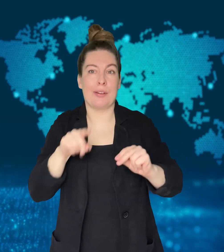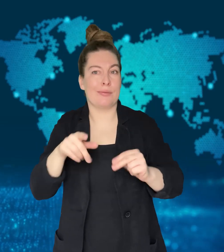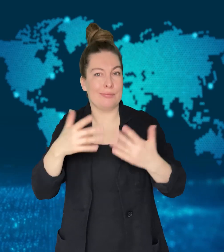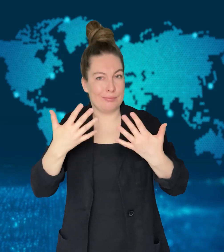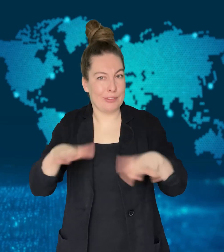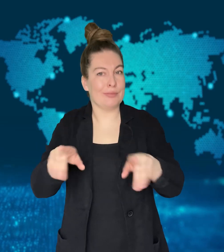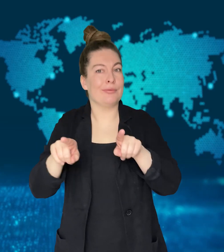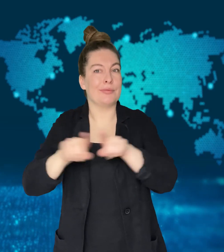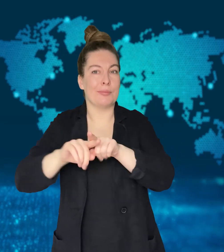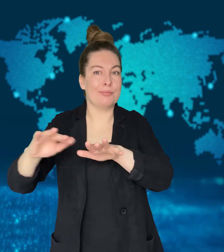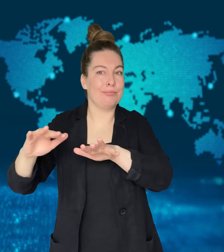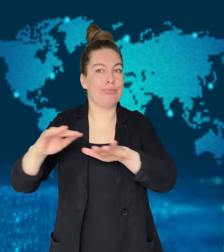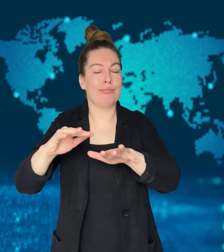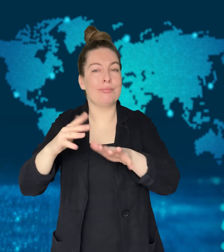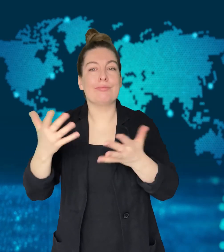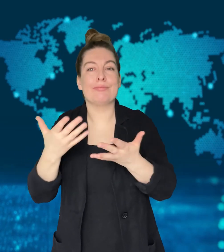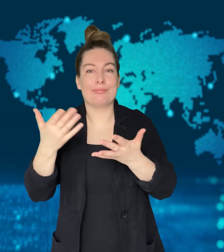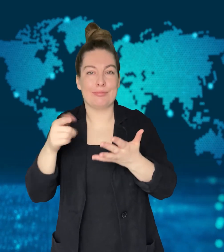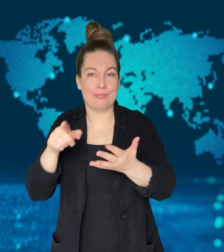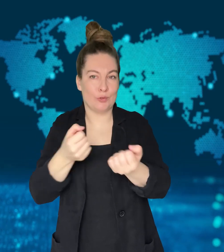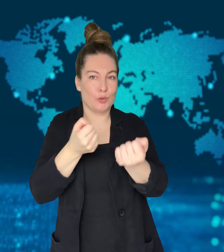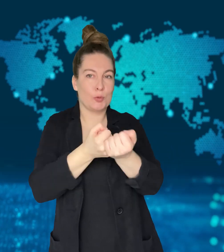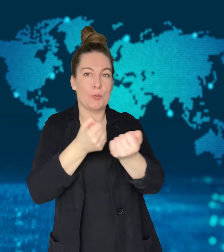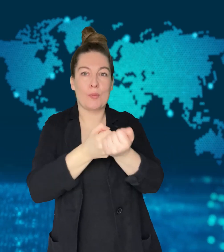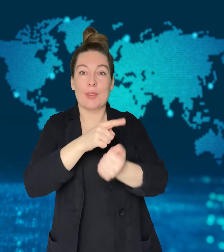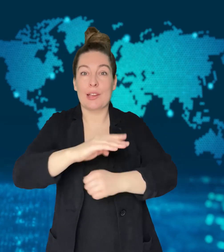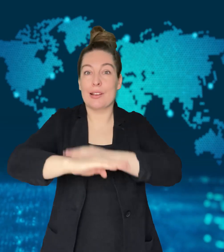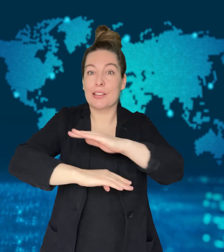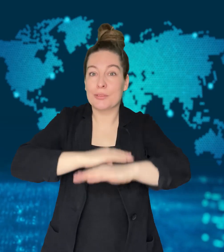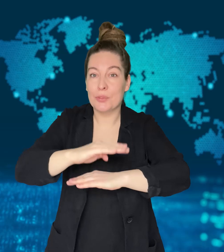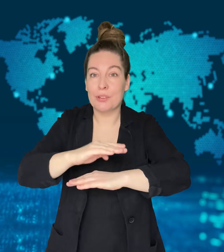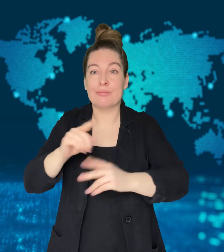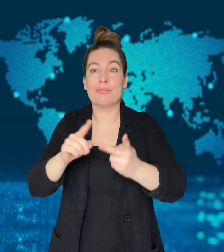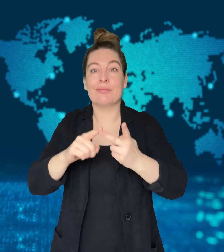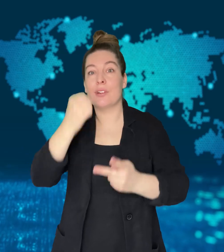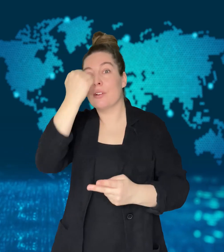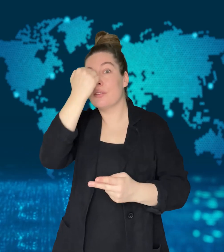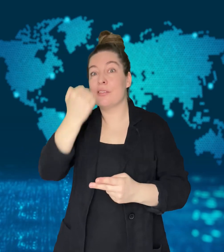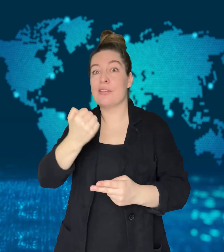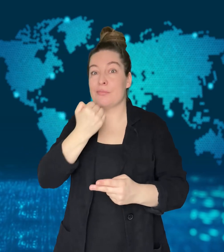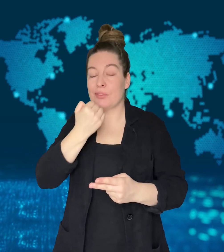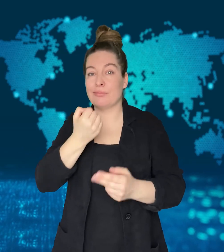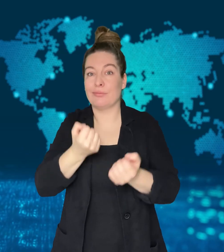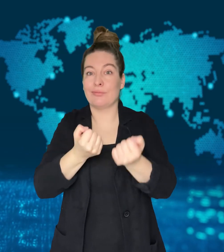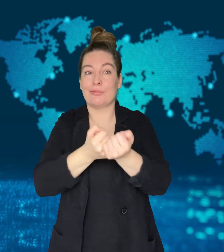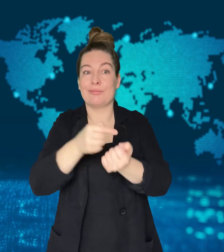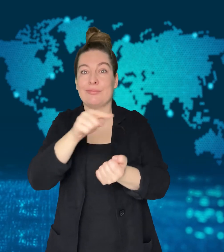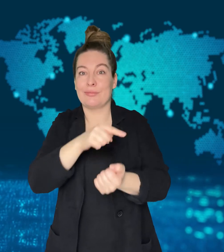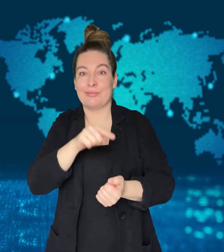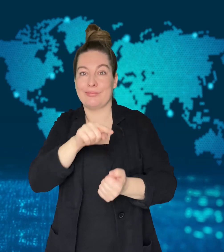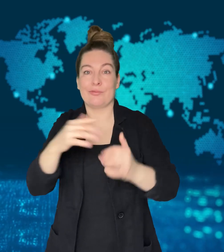the war in Gaza. It is estimated that between 700,000 to